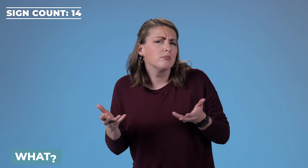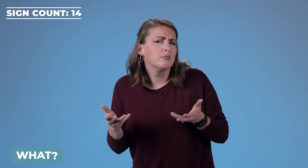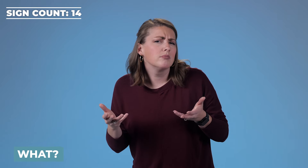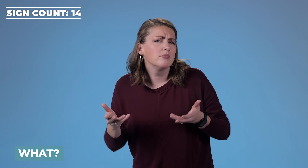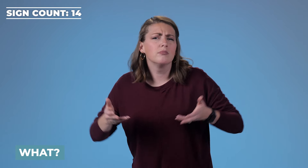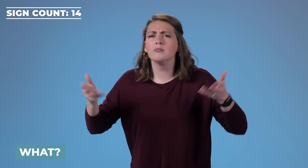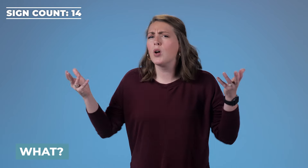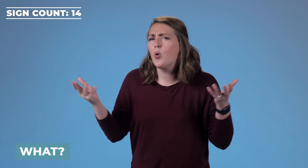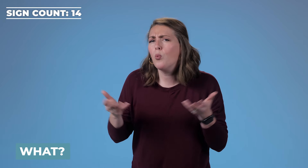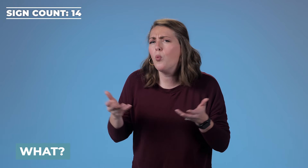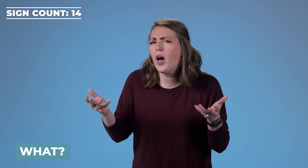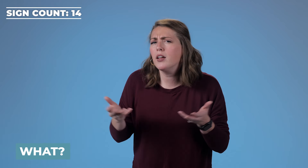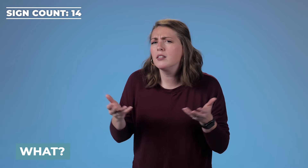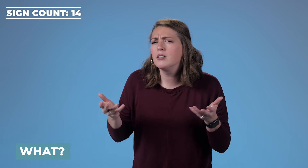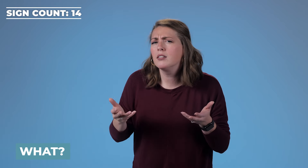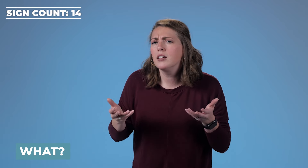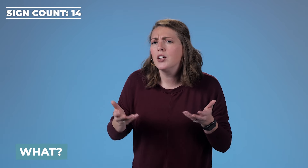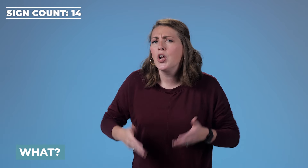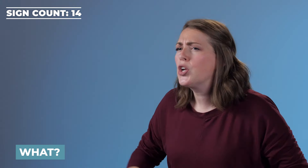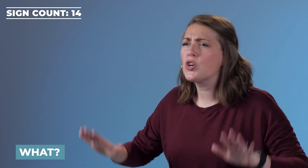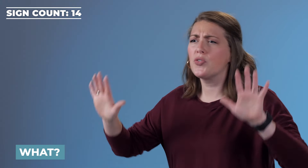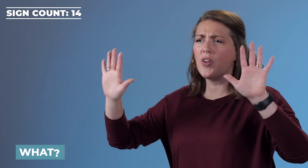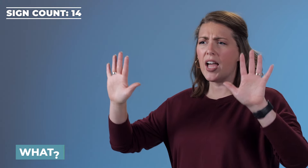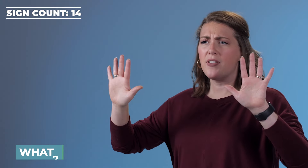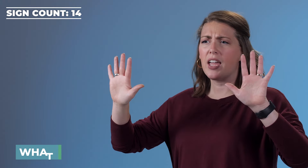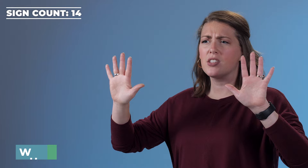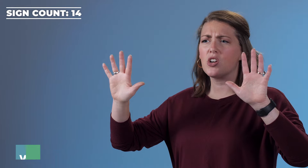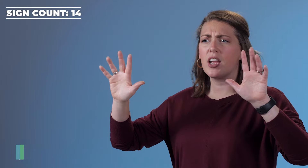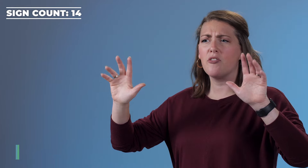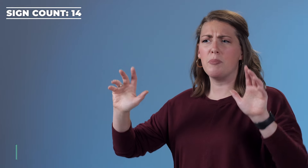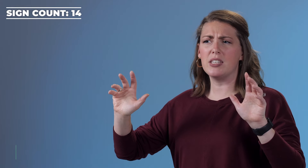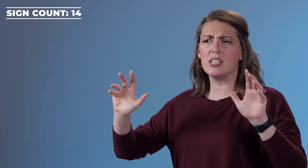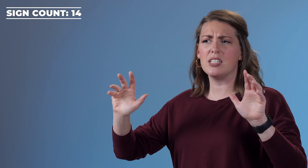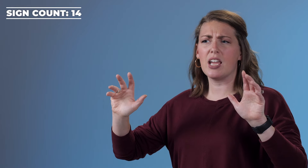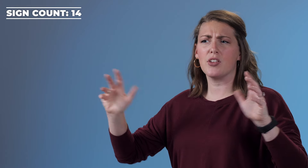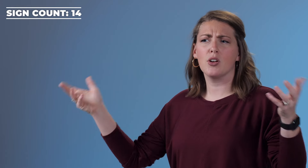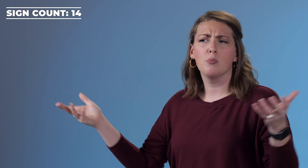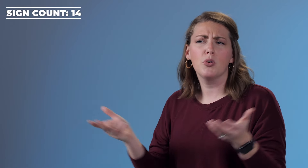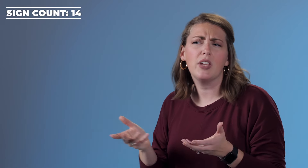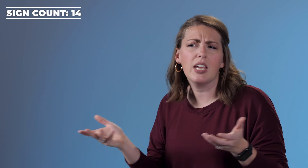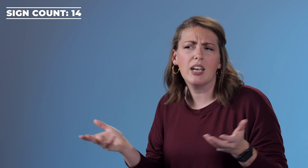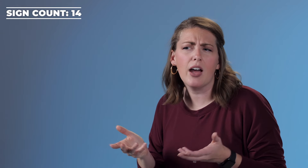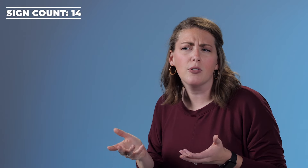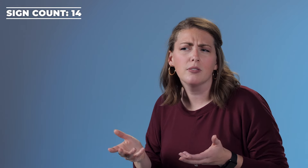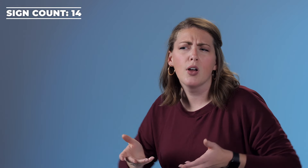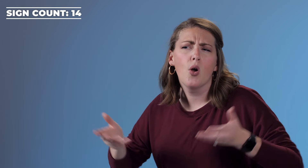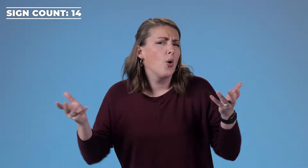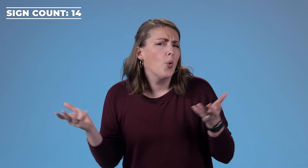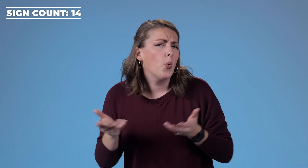What? Your five hands are kind of bent in together. Moving in now.